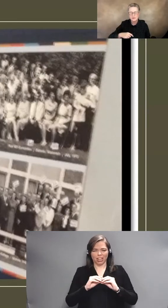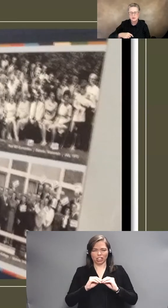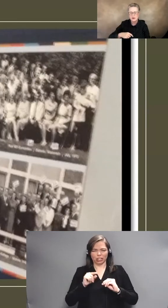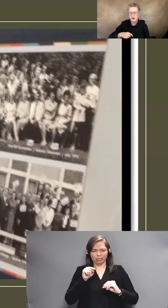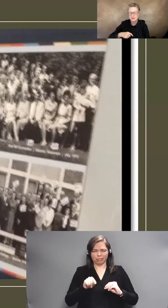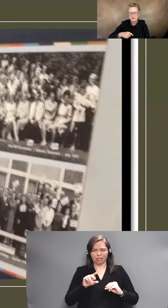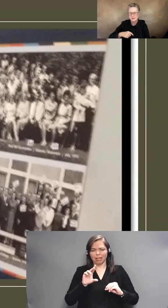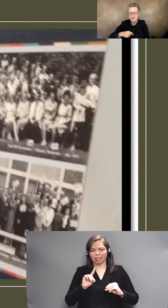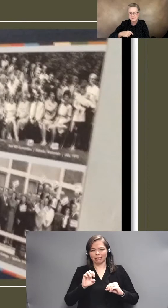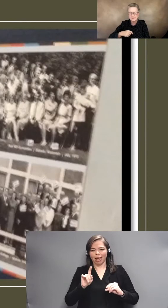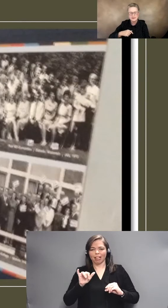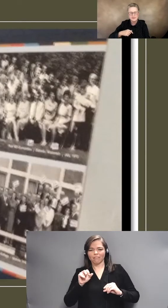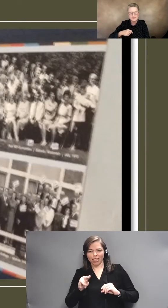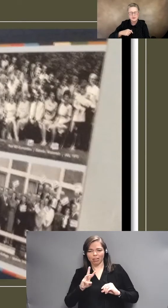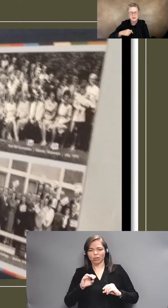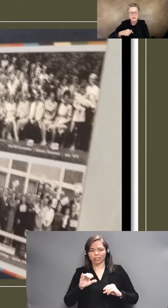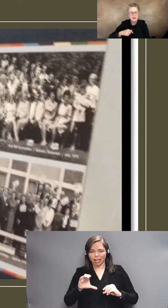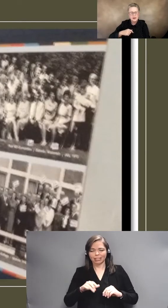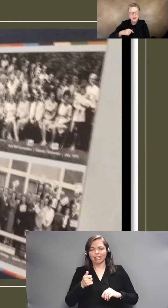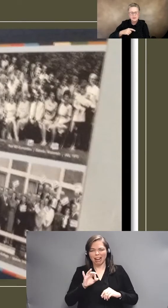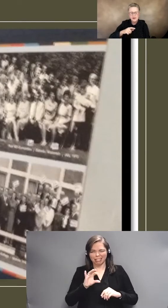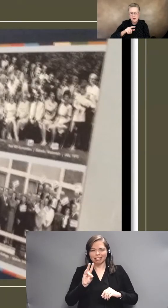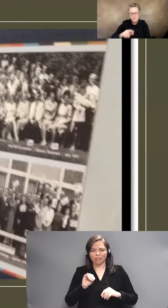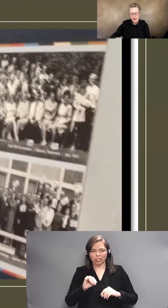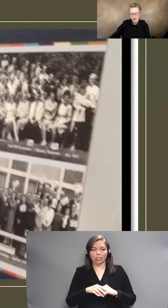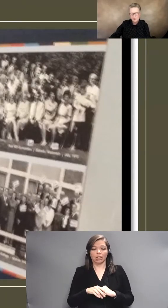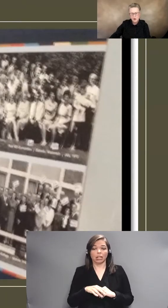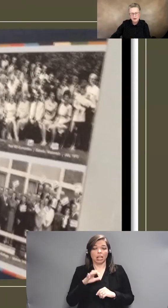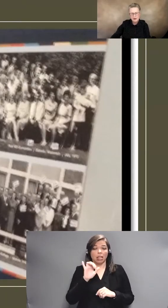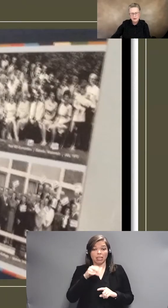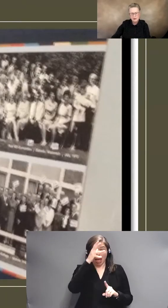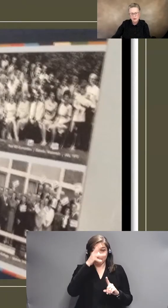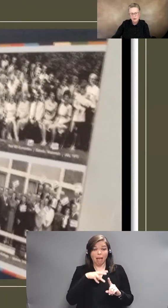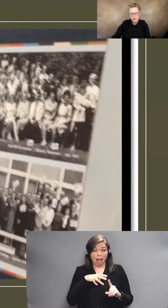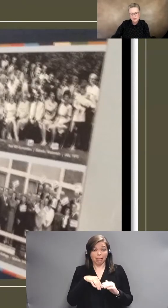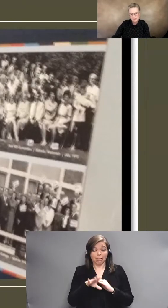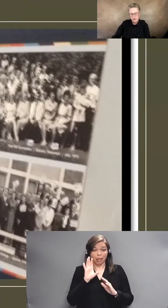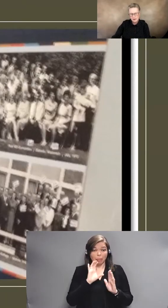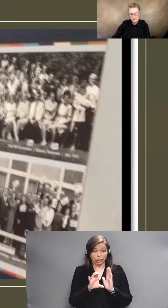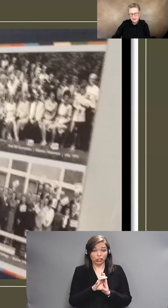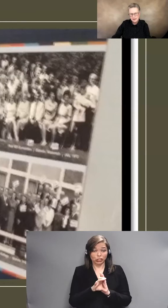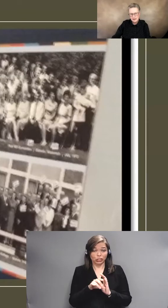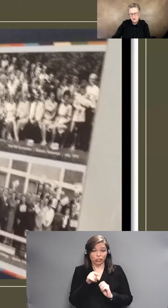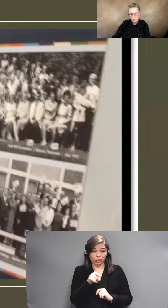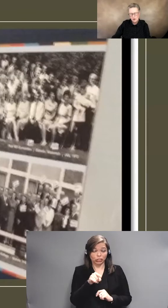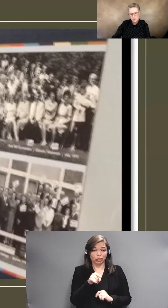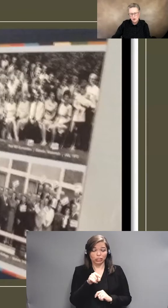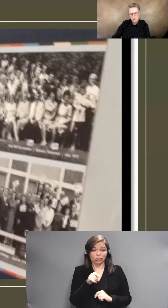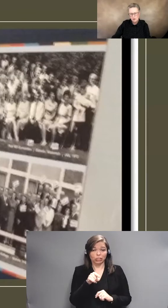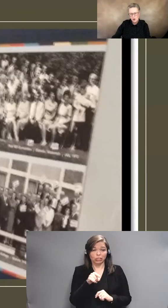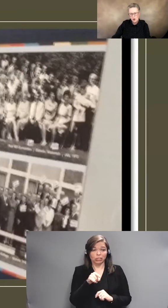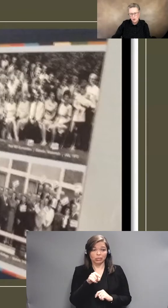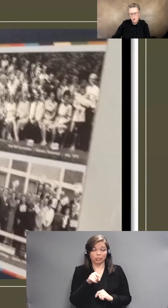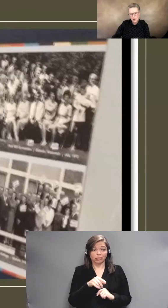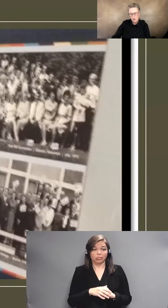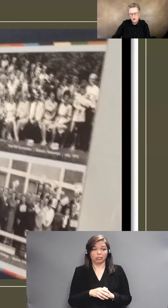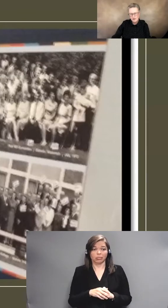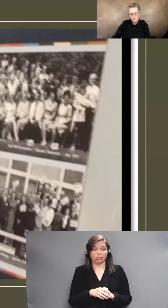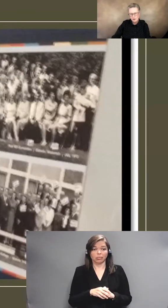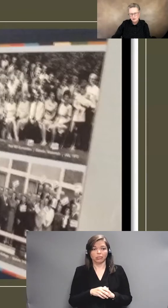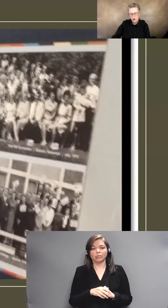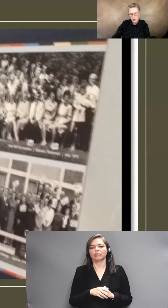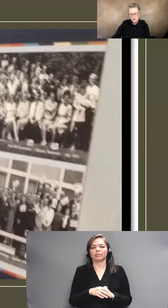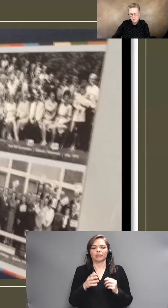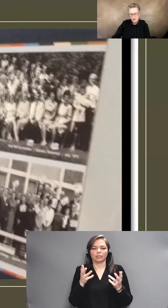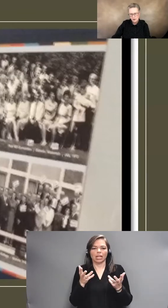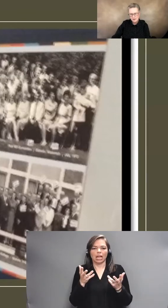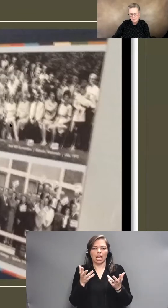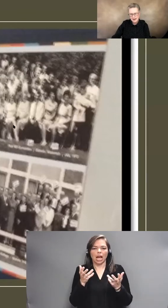Wisconsin in 1970 and that man right here, I wanted them to put dots or put the name